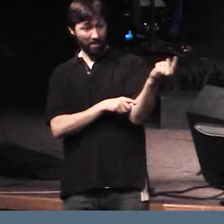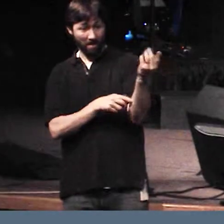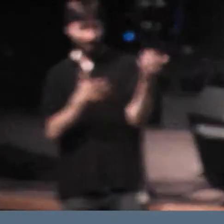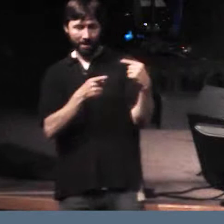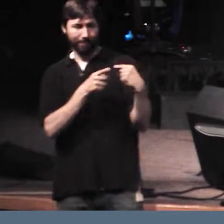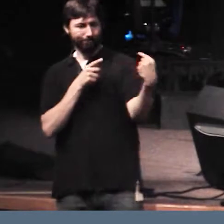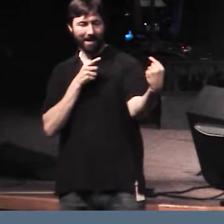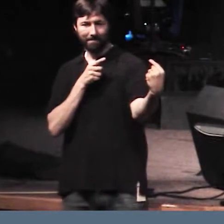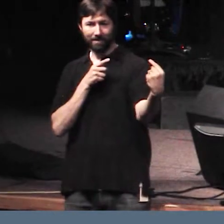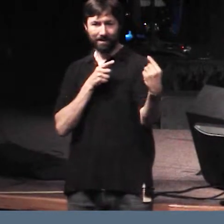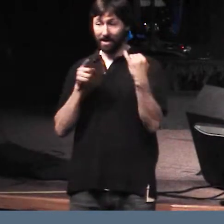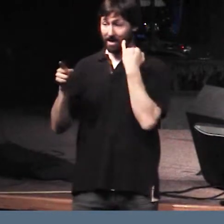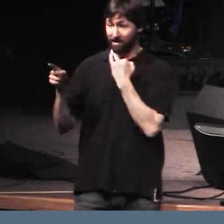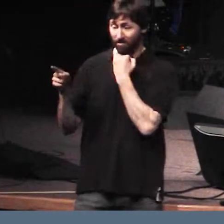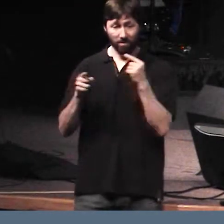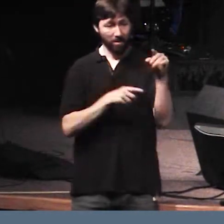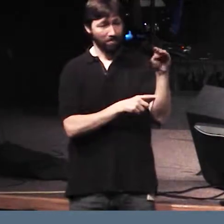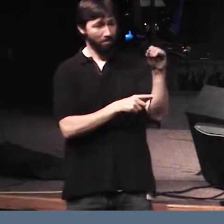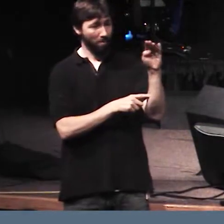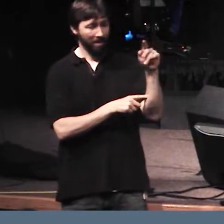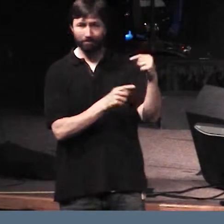You see the Moabites an the Israelites they did not get along, in fact it's usually